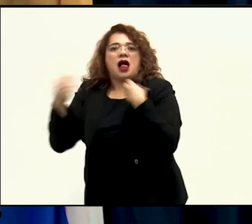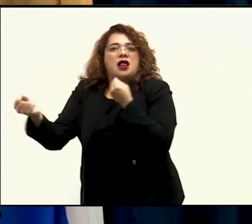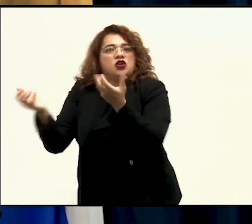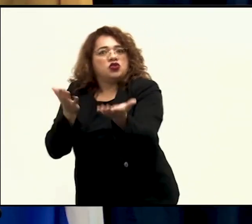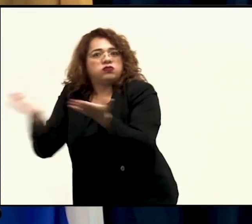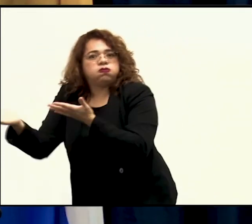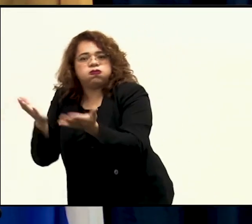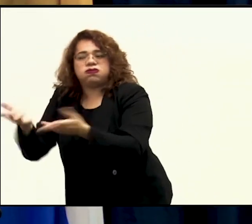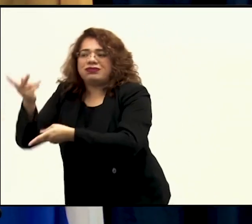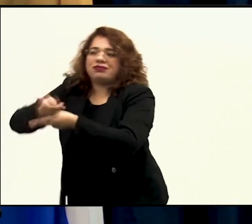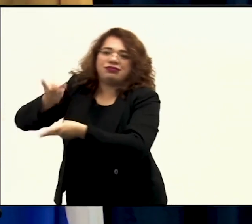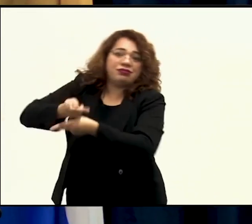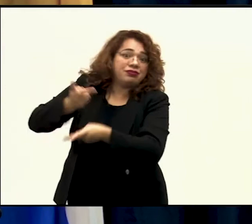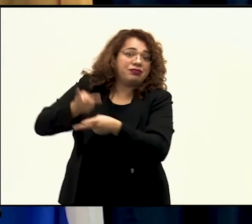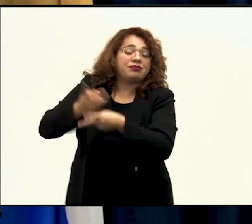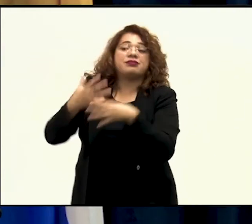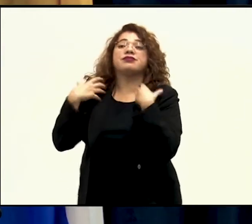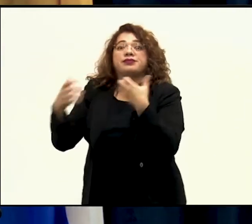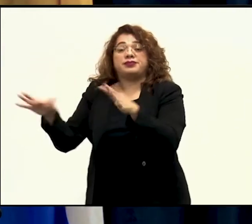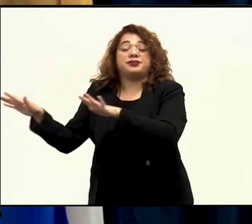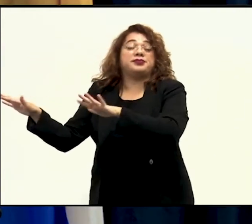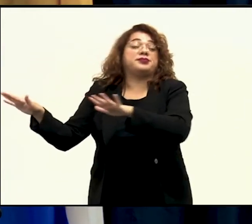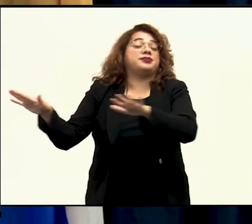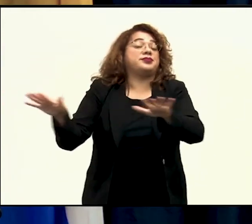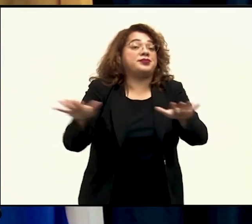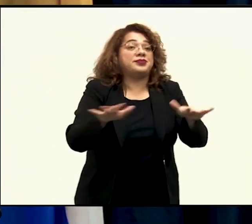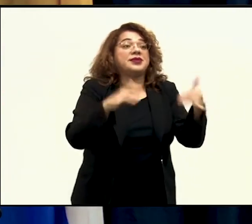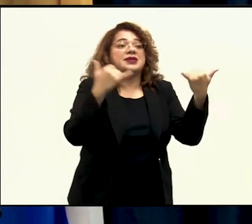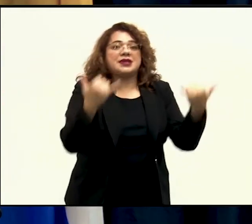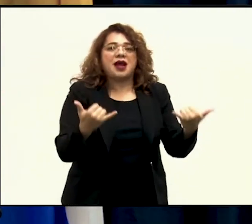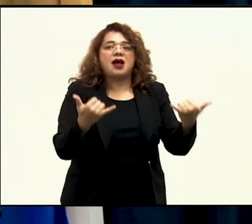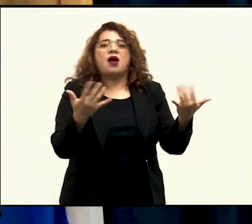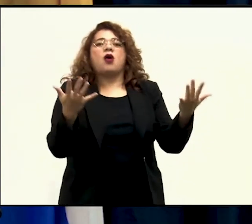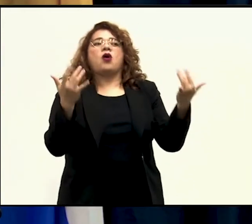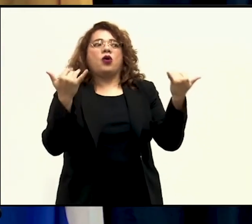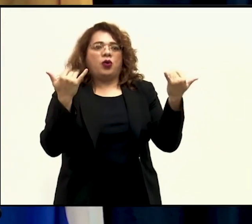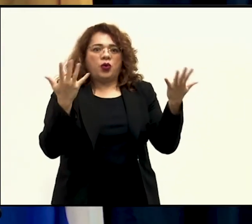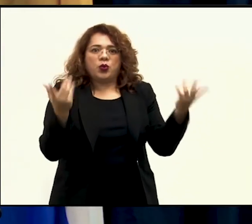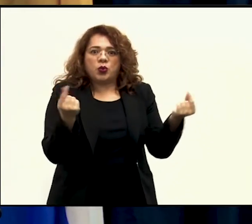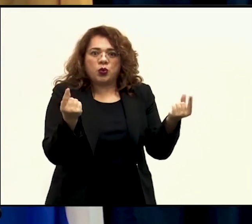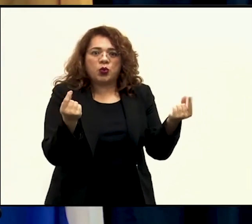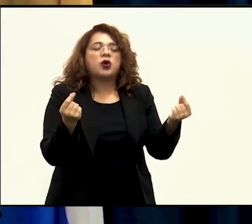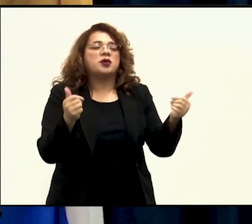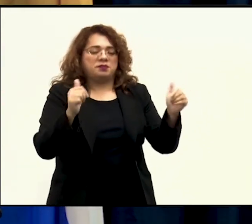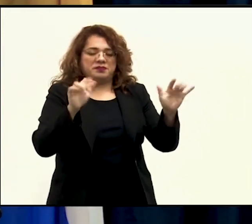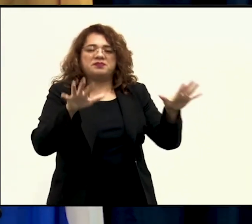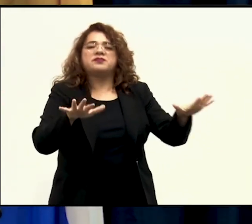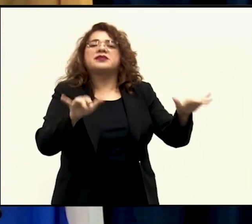and that's met the health moment and that is going to hopefully remain in place moving forward.